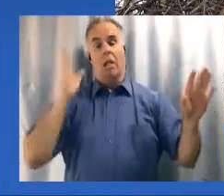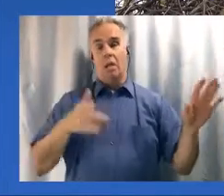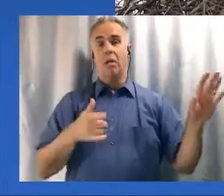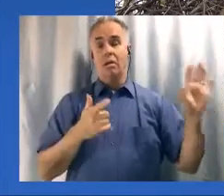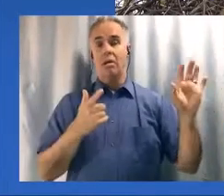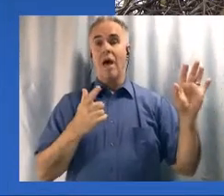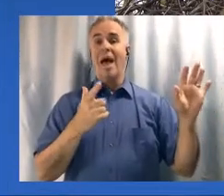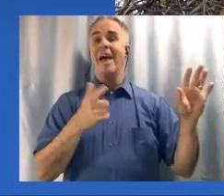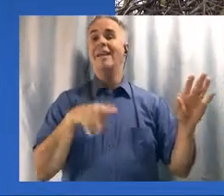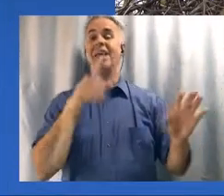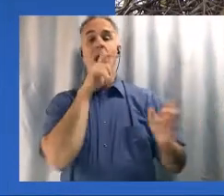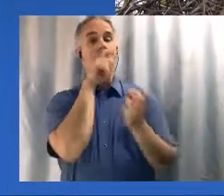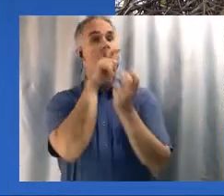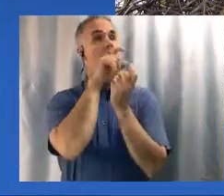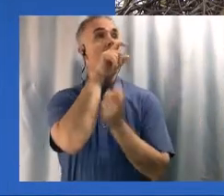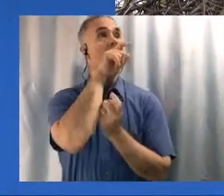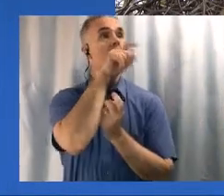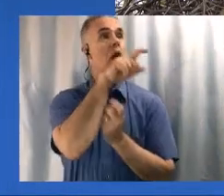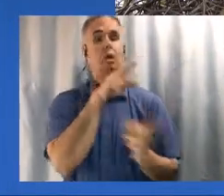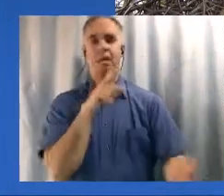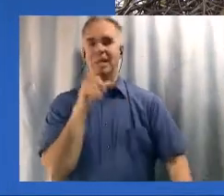and hovers over her to get her attention.